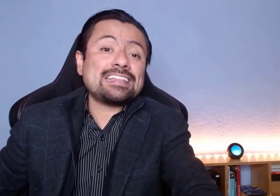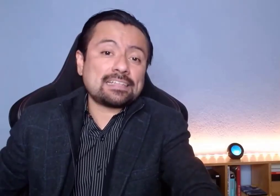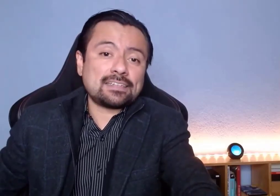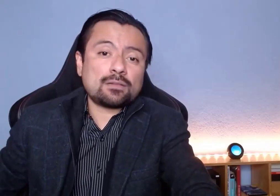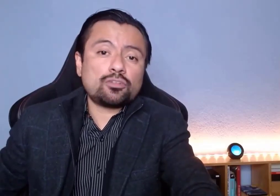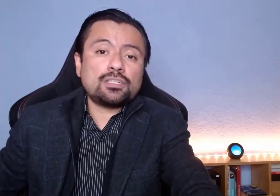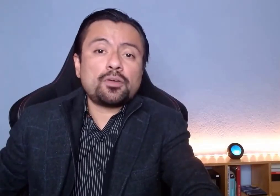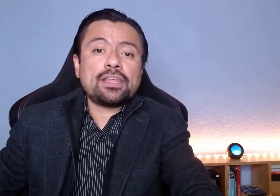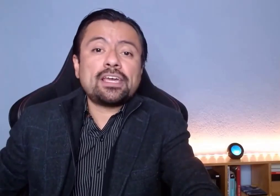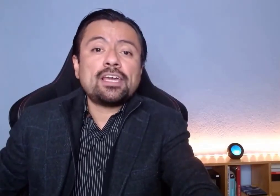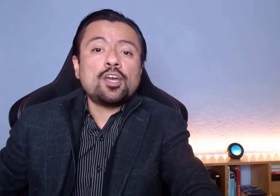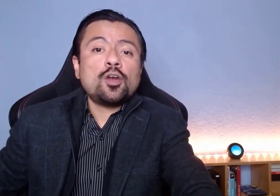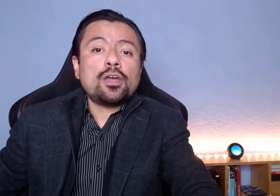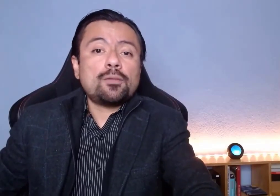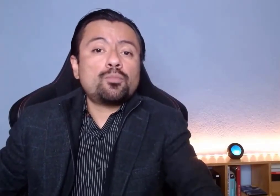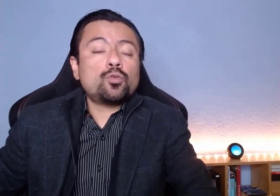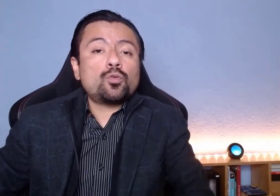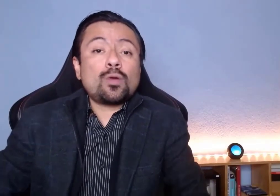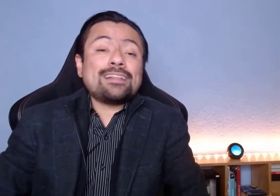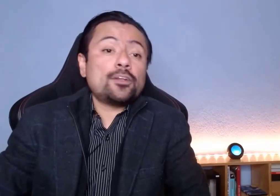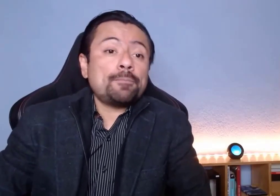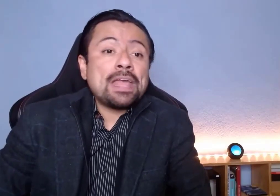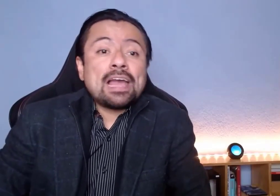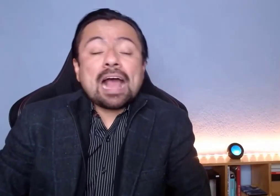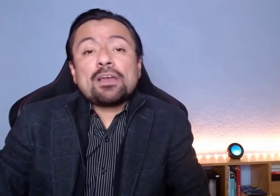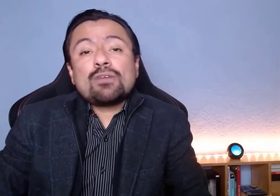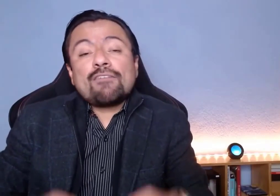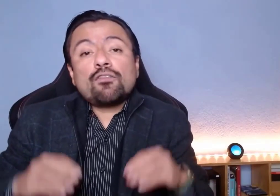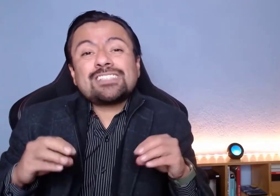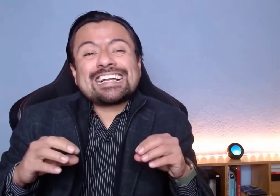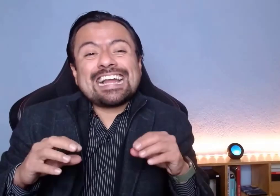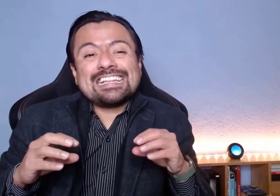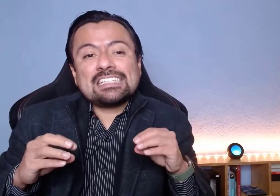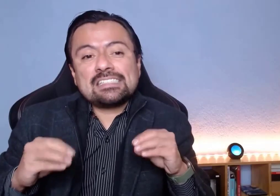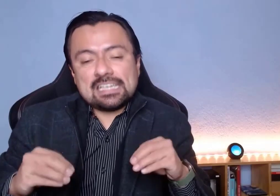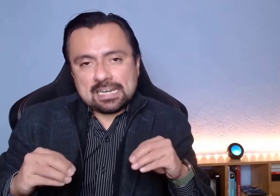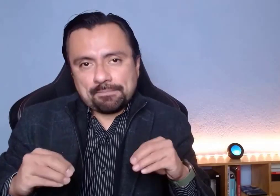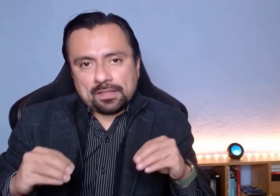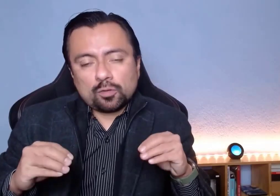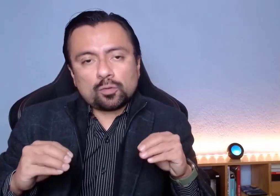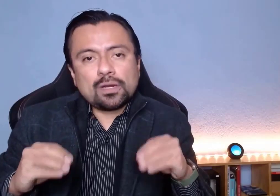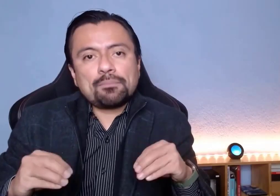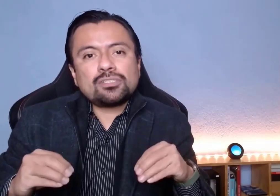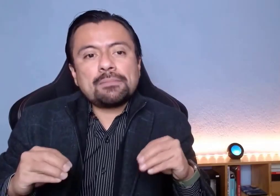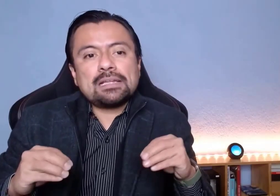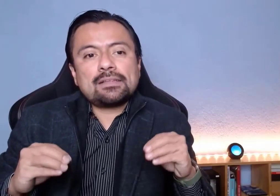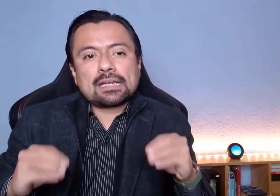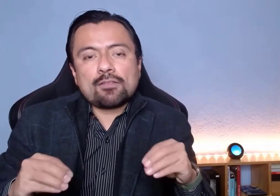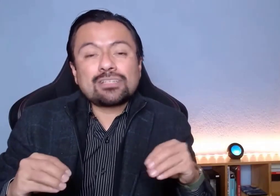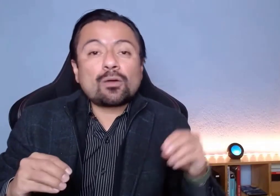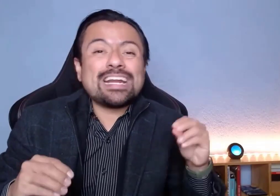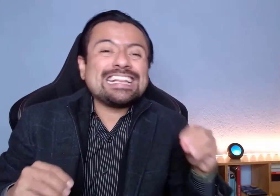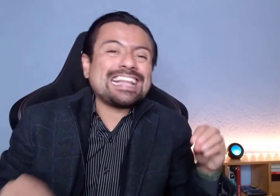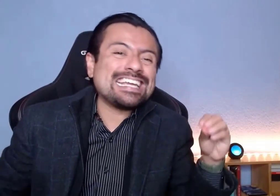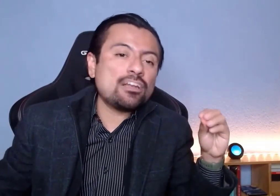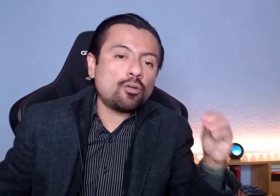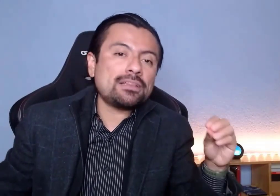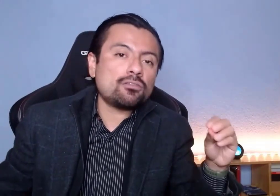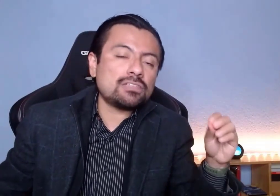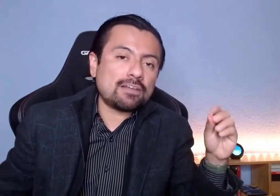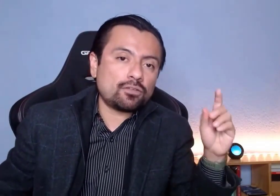community of letters in the municipality Puruándiro had a clandestine grave with semi-buried bodies at 40